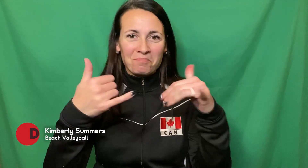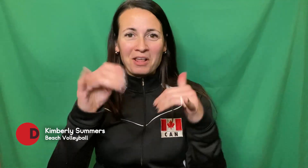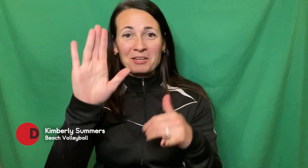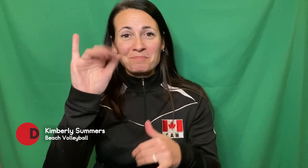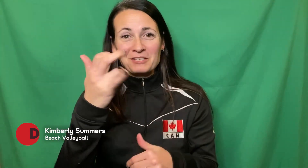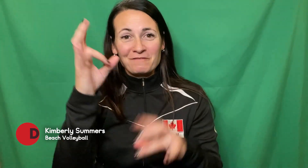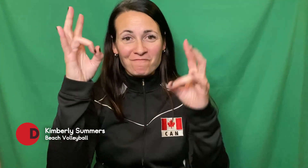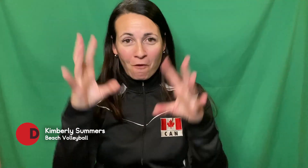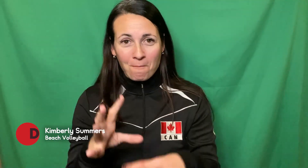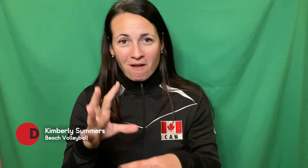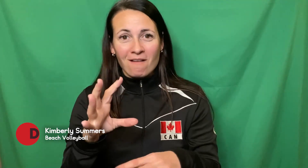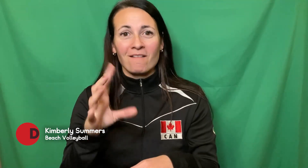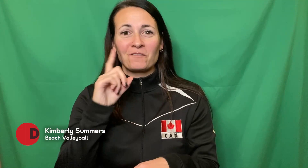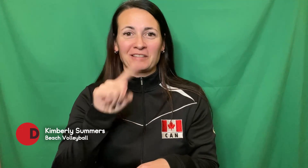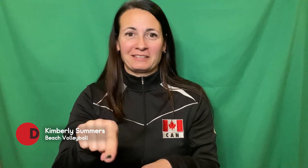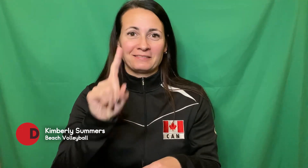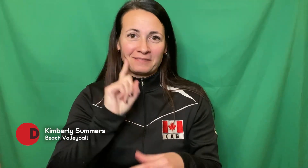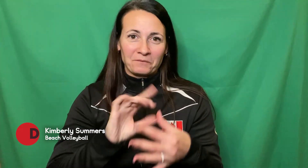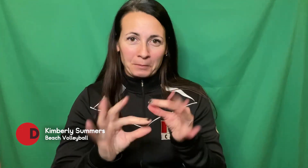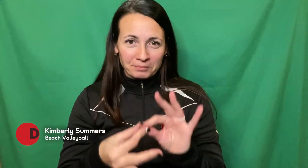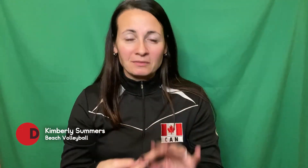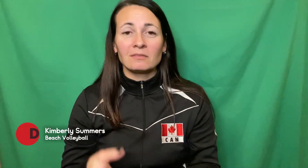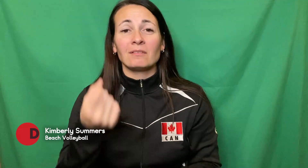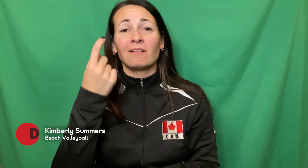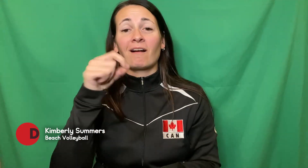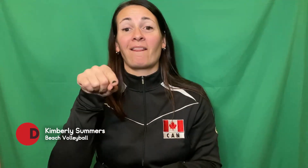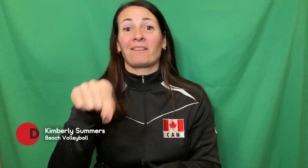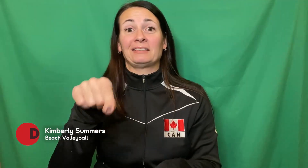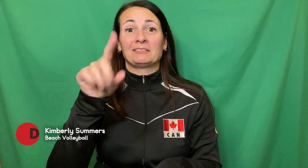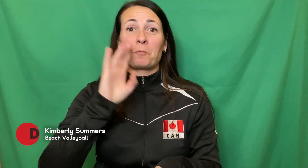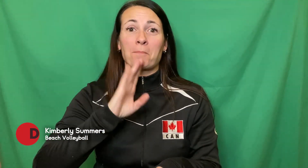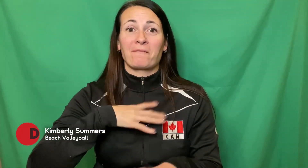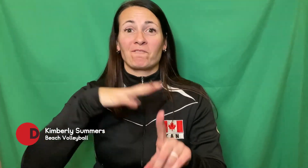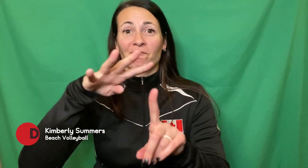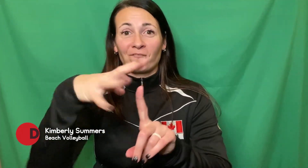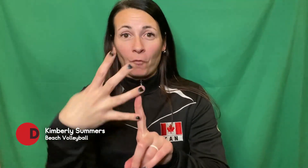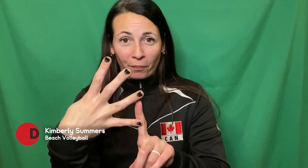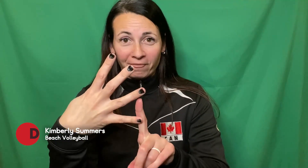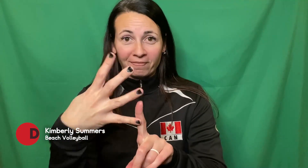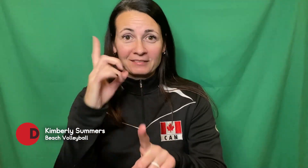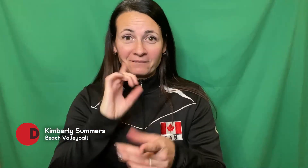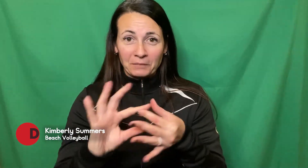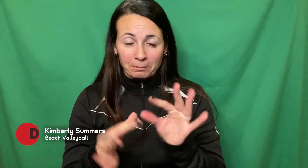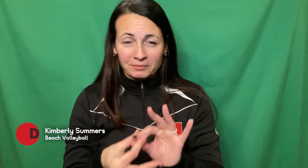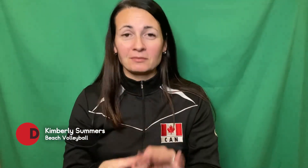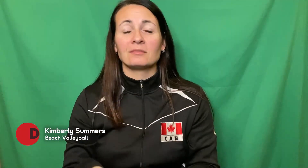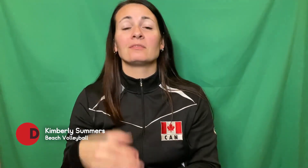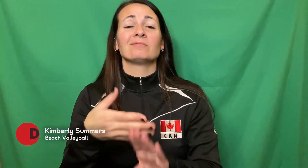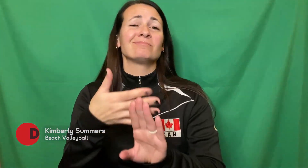I will be playing Beach Volleyball in the Deaflympics. This will be my fourth Deaflympics experience.